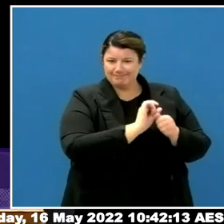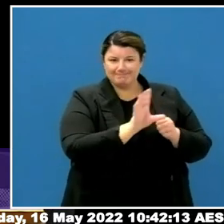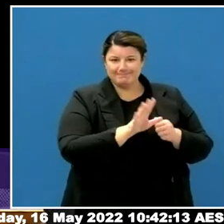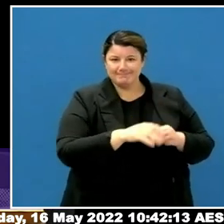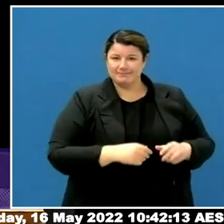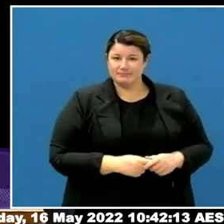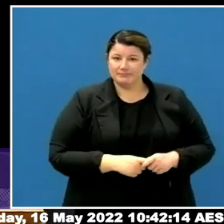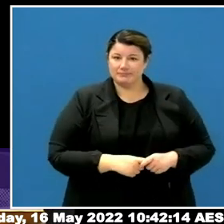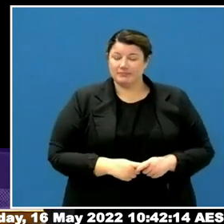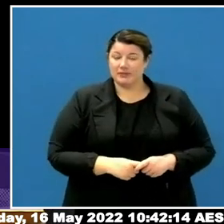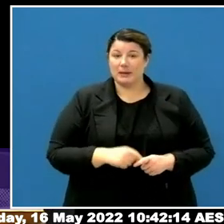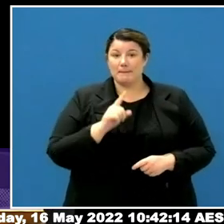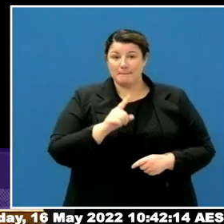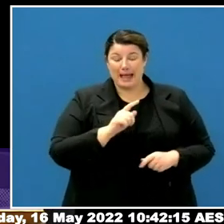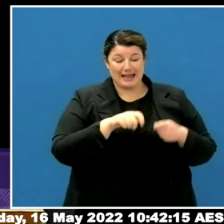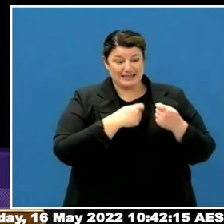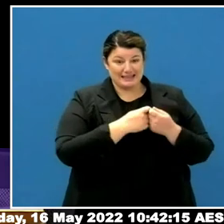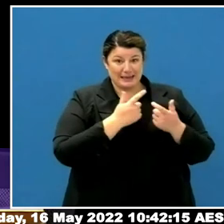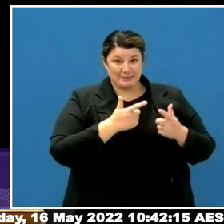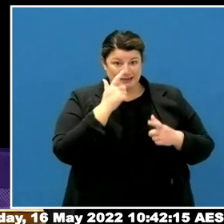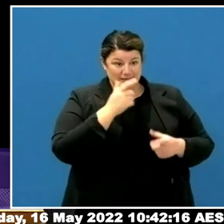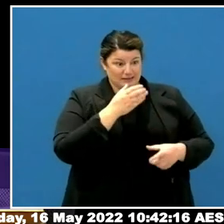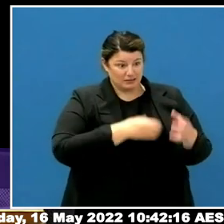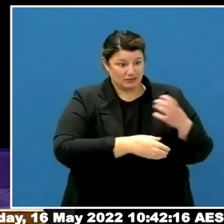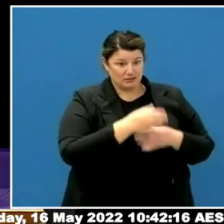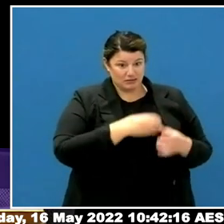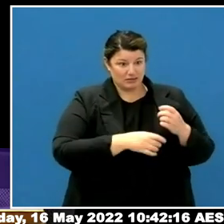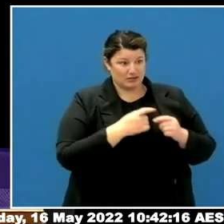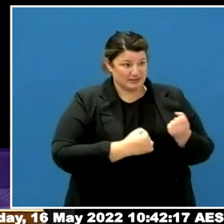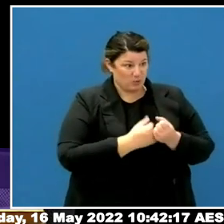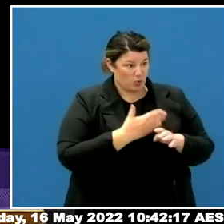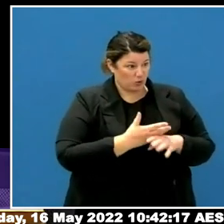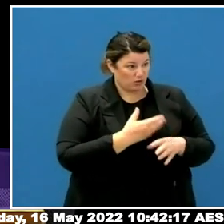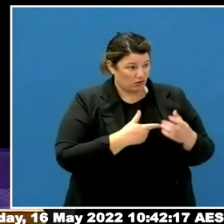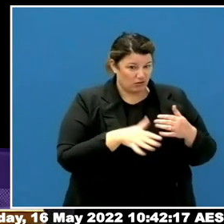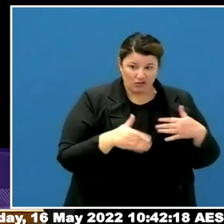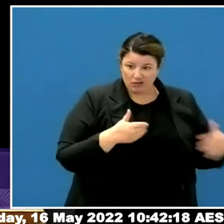However, the turnover of Team Leaders and Lifestyle Assistants posed major challenges,